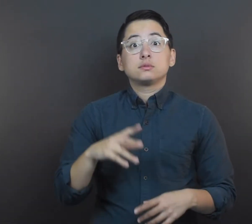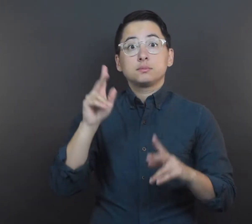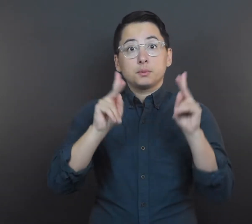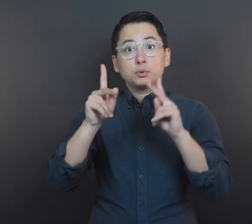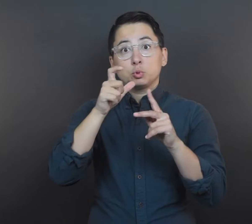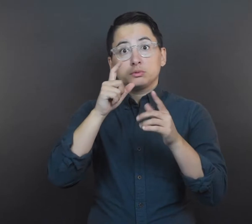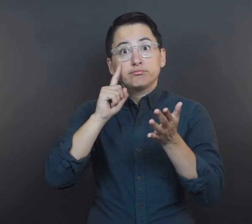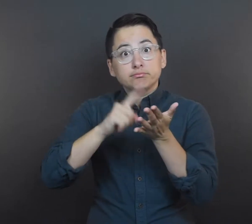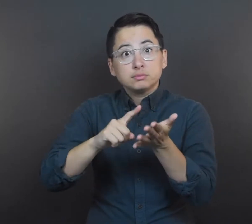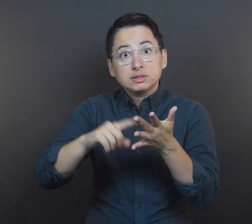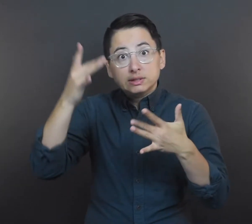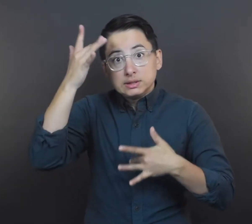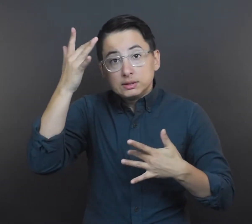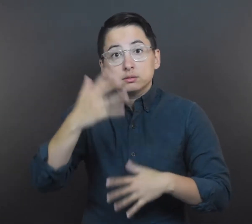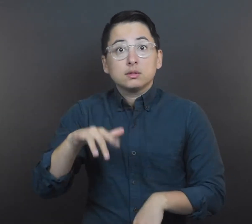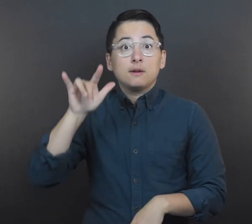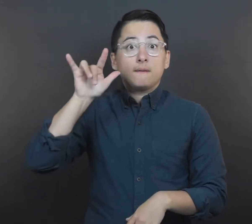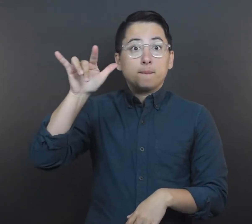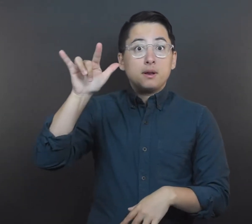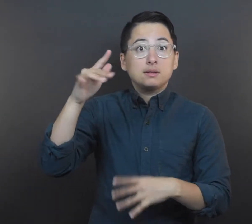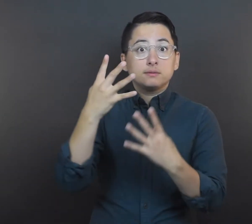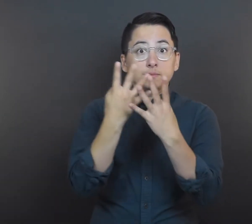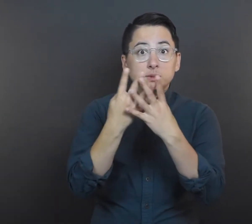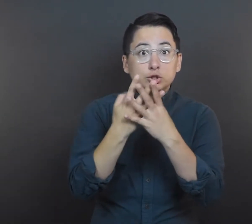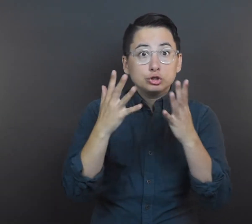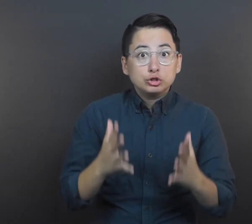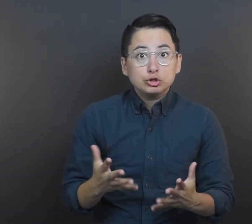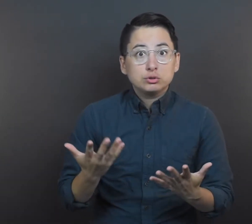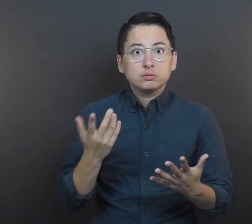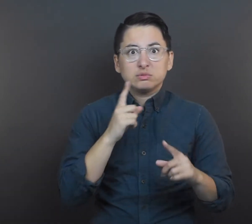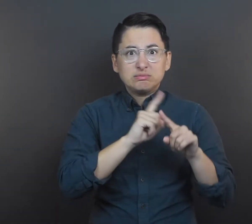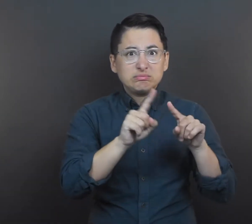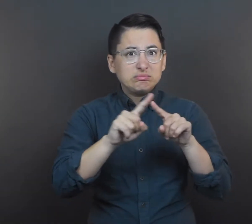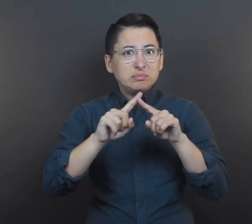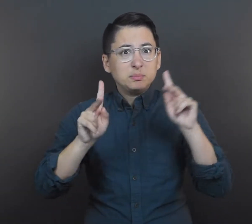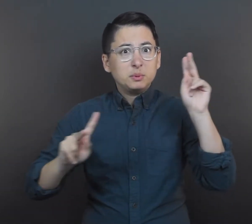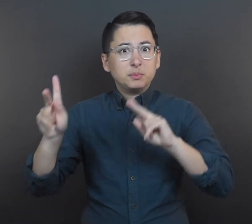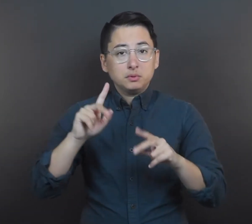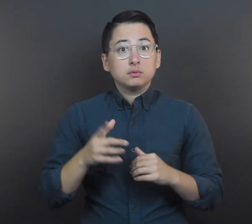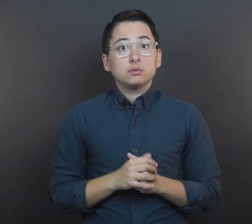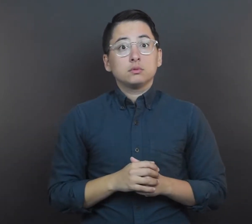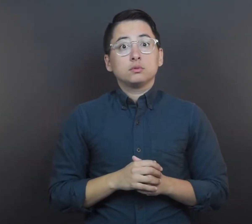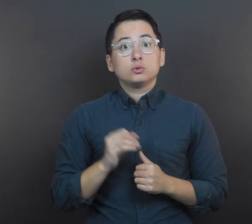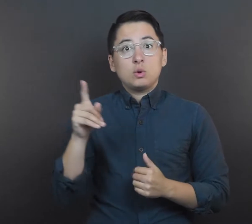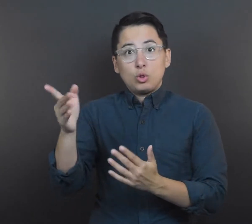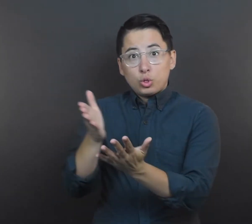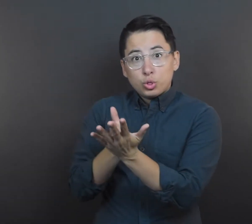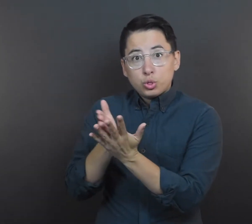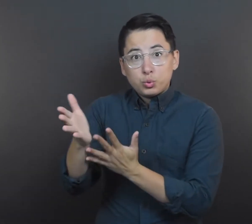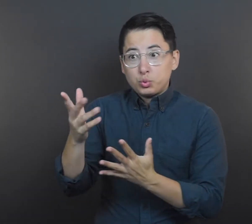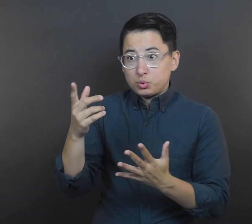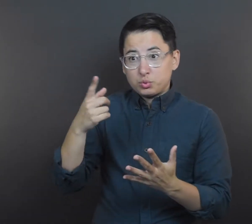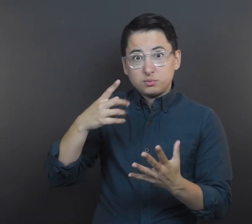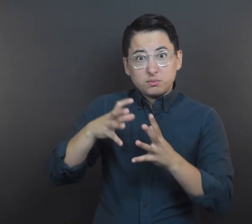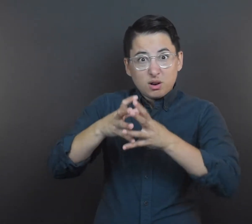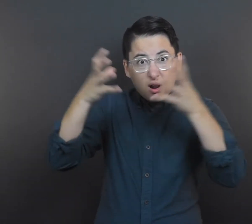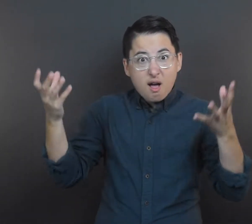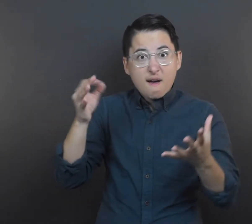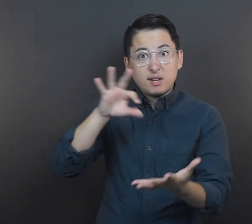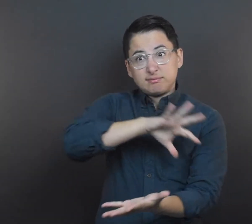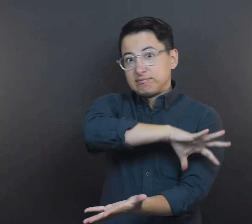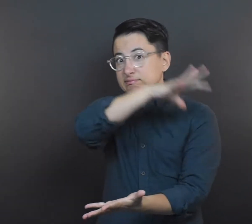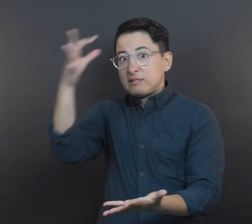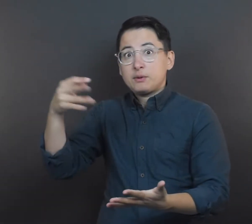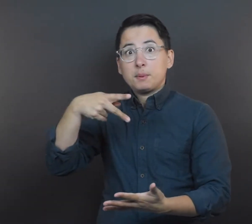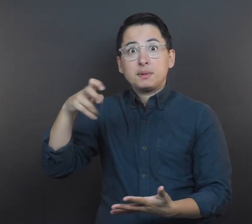Hospitals and healthcare workers, as well as laboratorians, epidemiologists, and airport